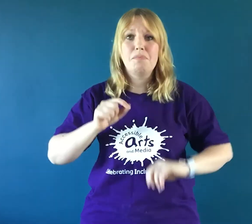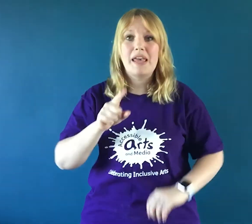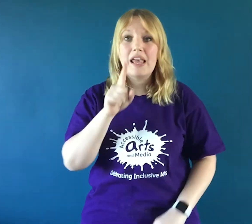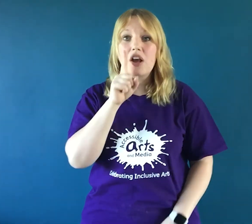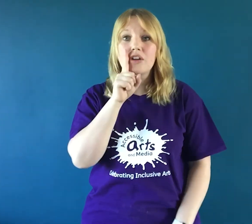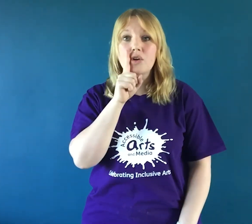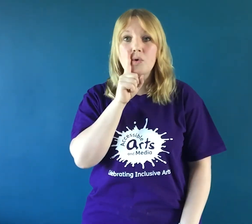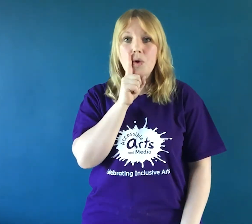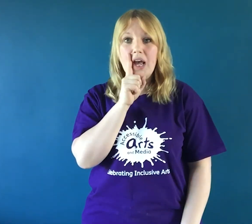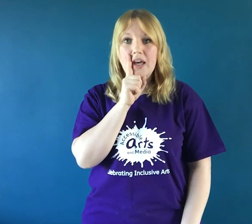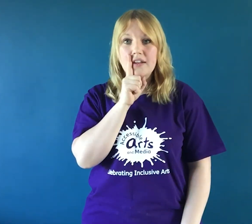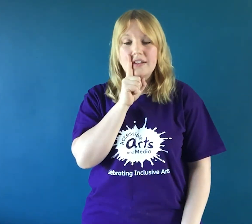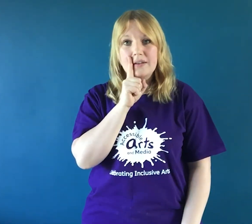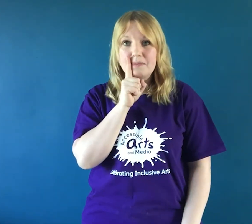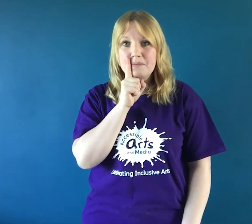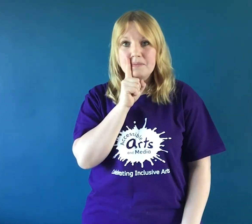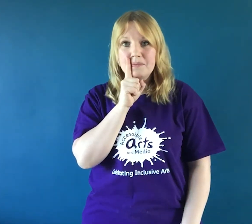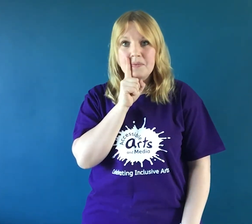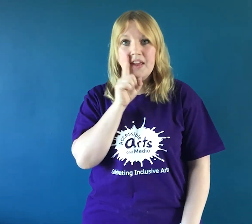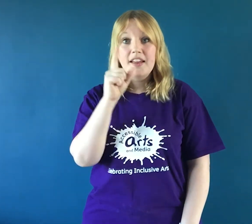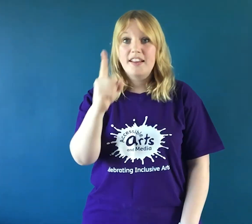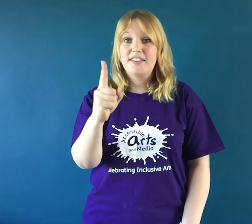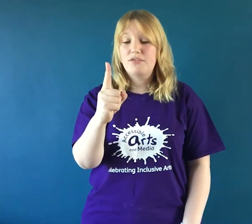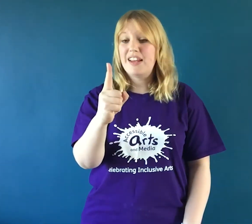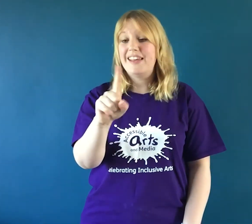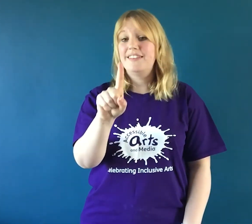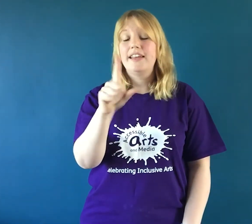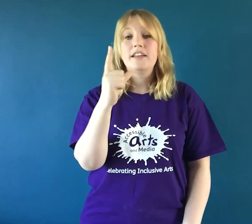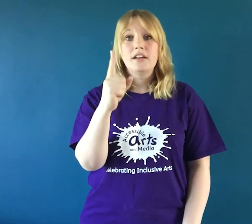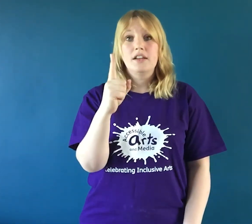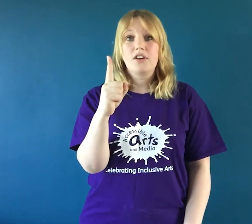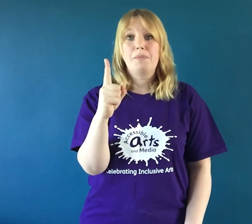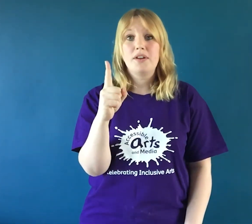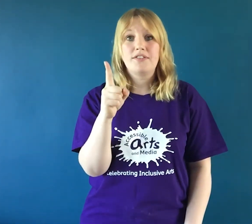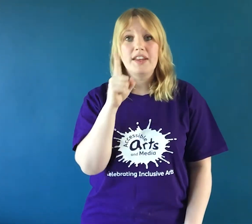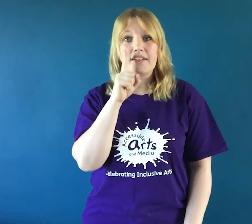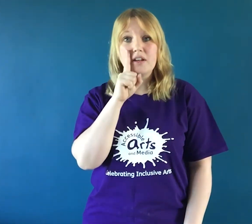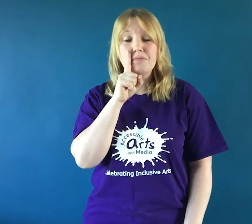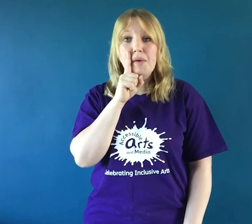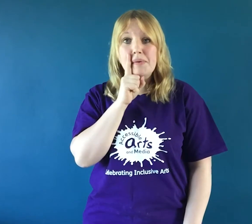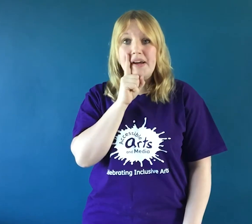be quiet. It’s really easy you’ve got a pointy finger and you just pop it by the